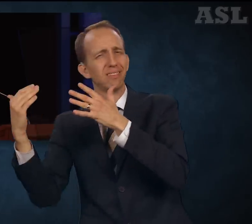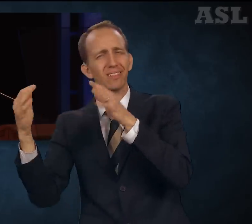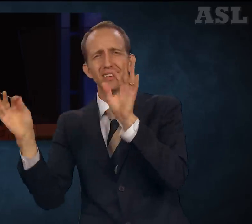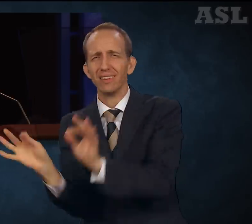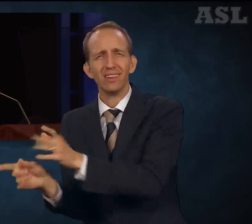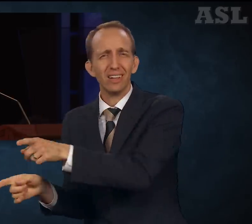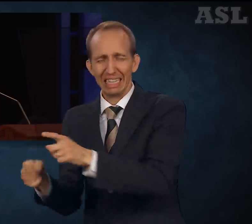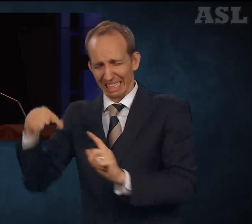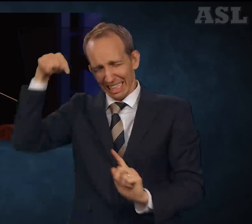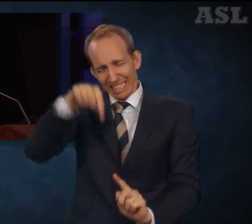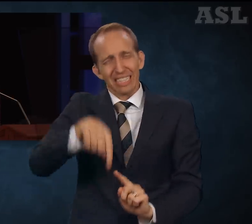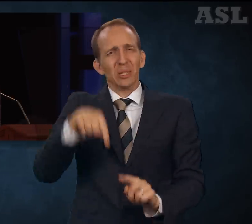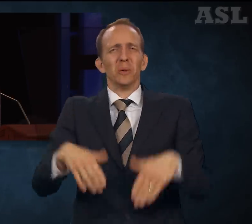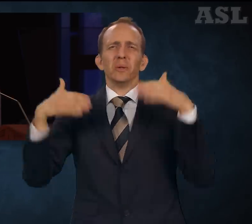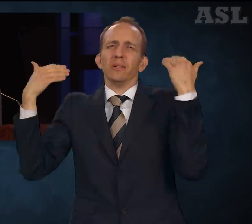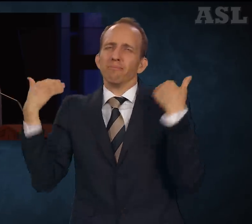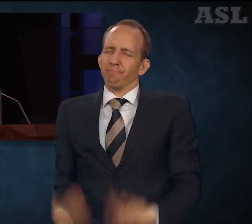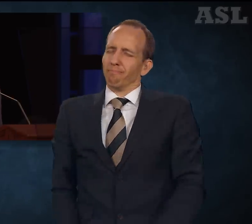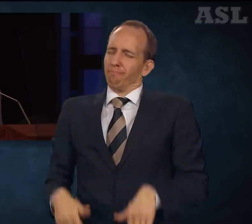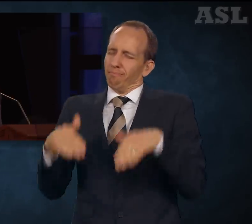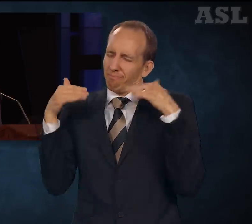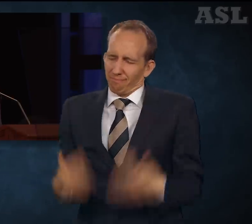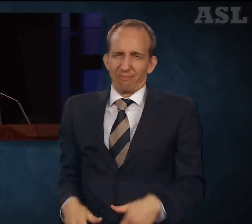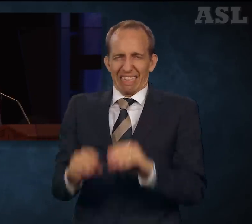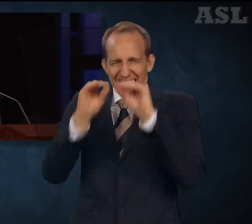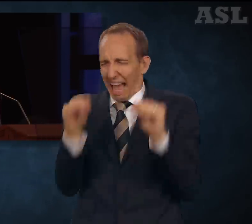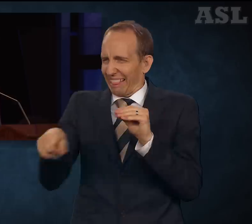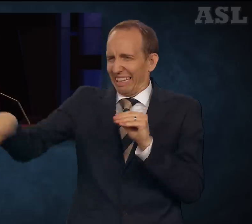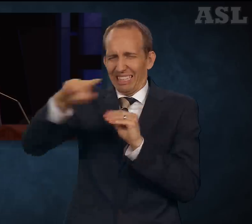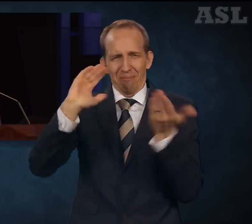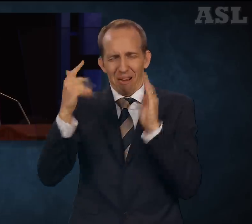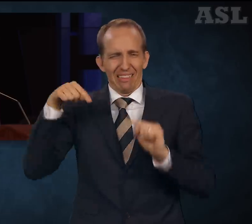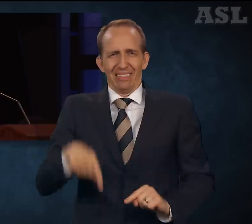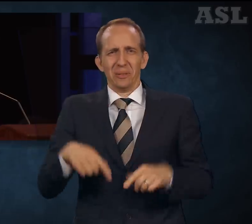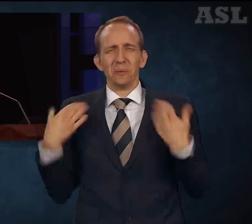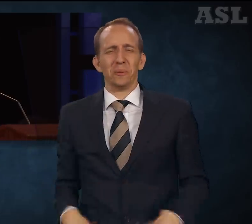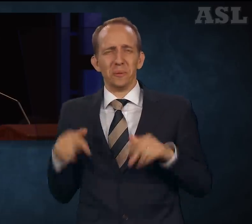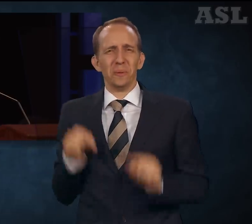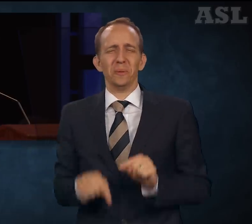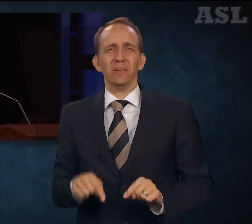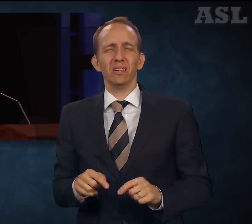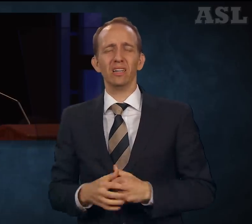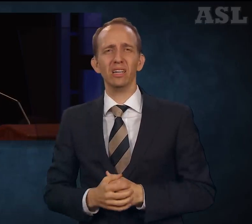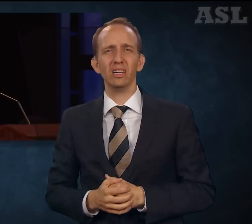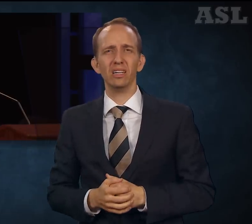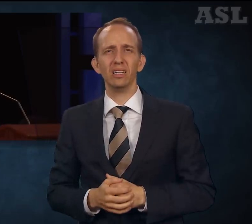THERE IS NOTHING OF GREATER CONSEQUENCE.